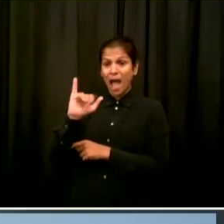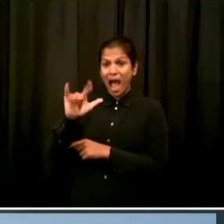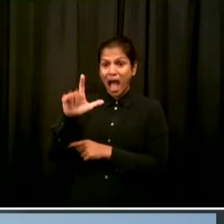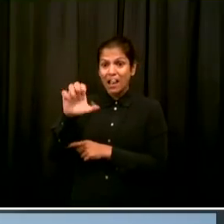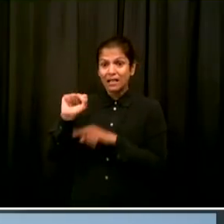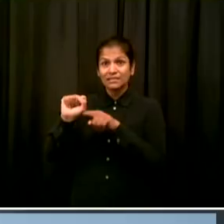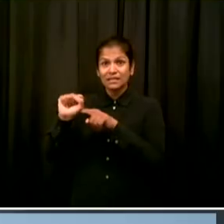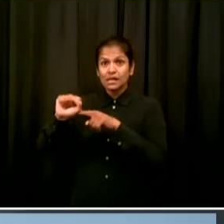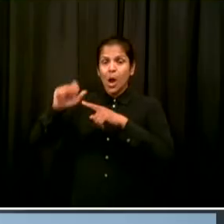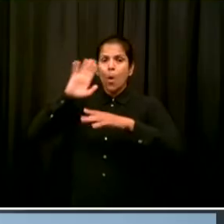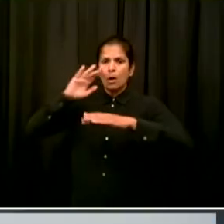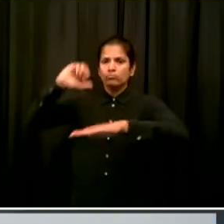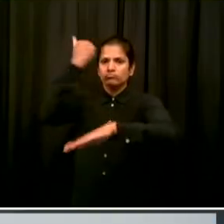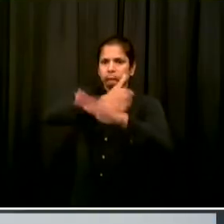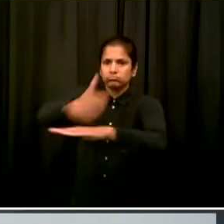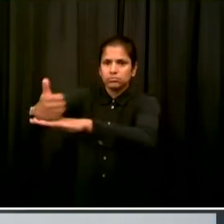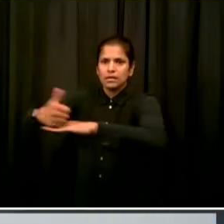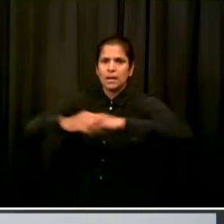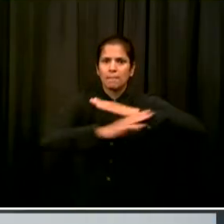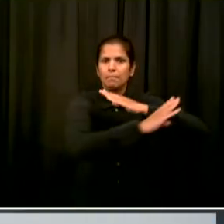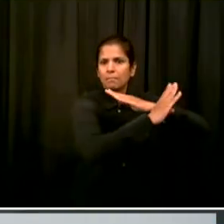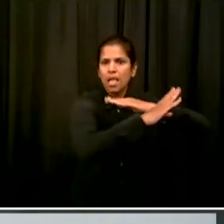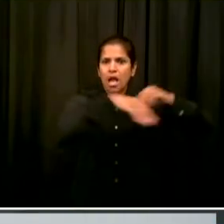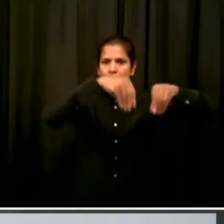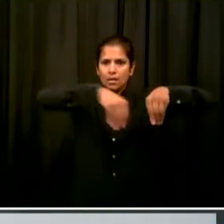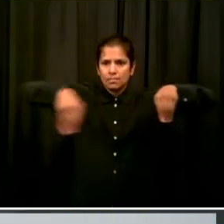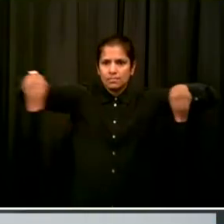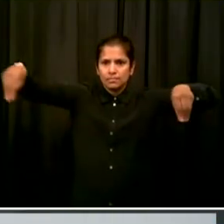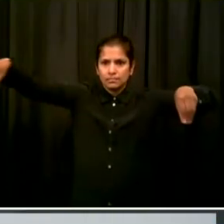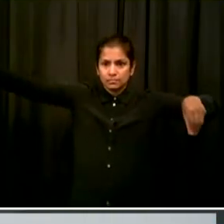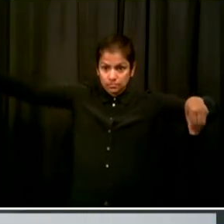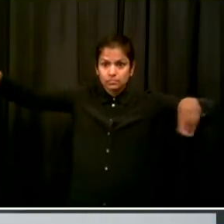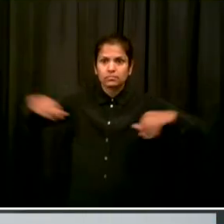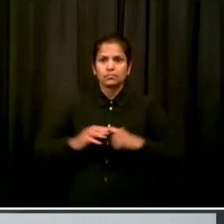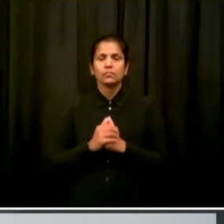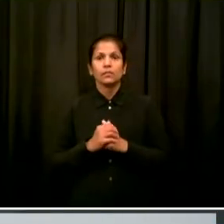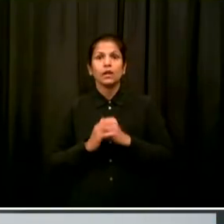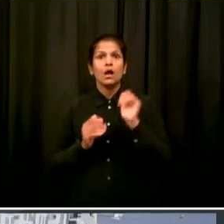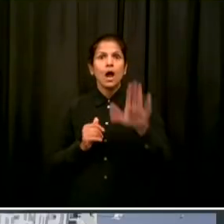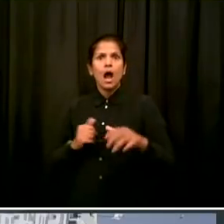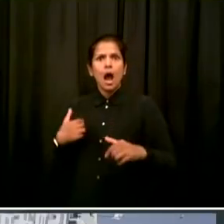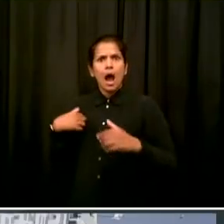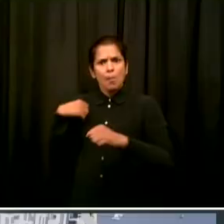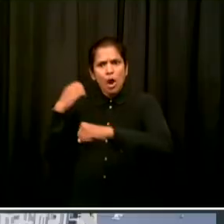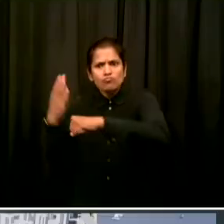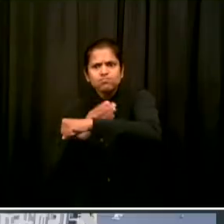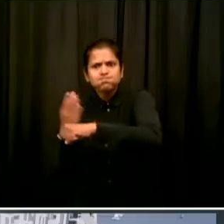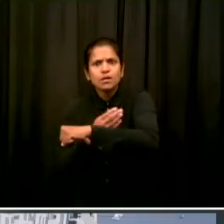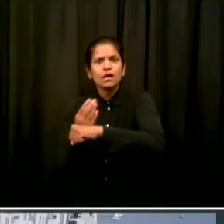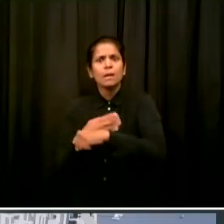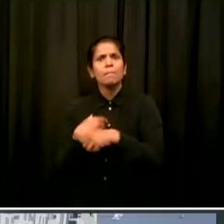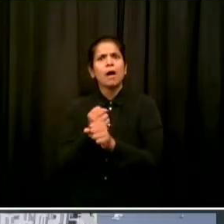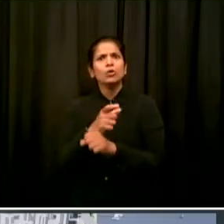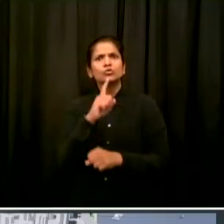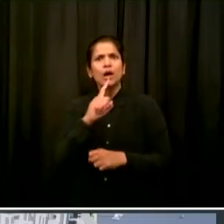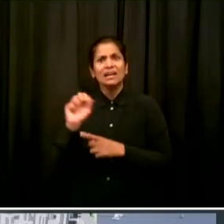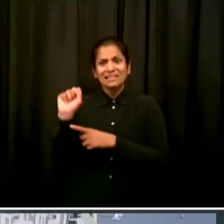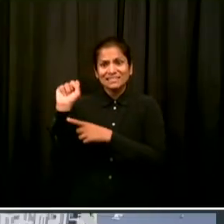ISLAND AND THE ROCKAWAY